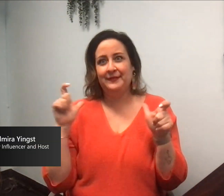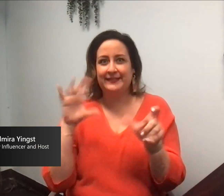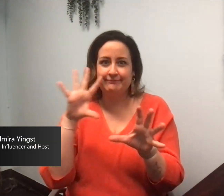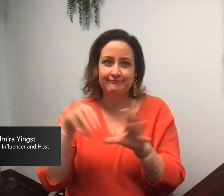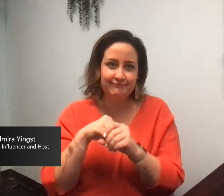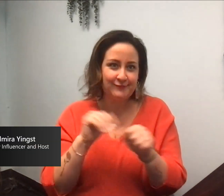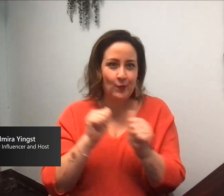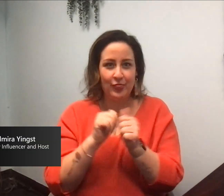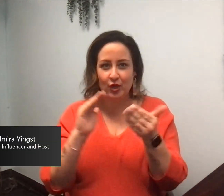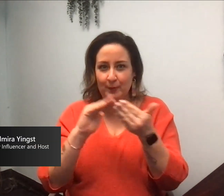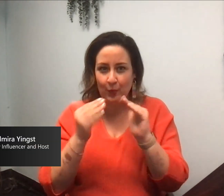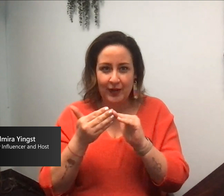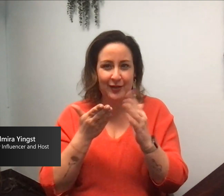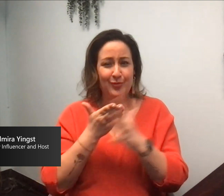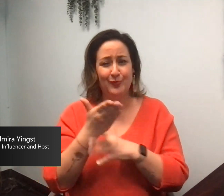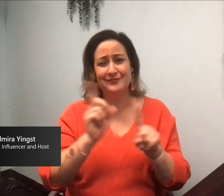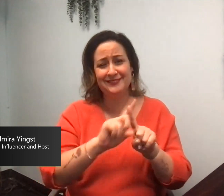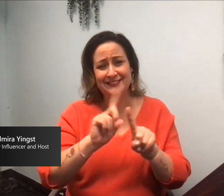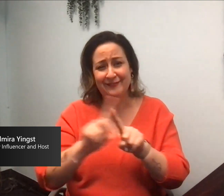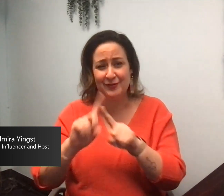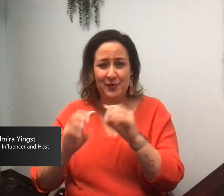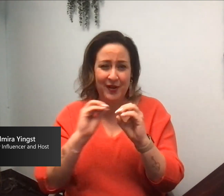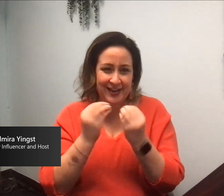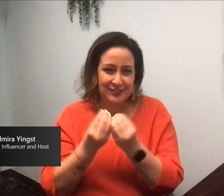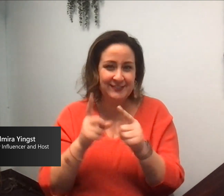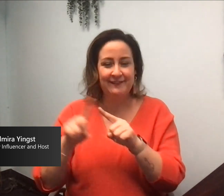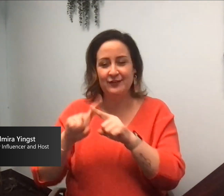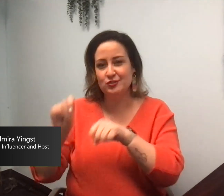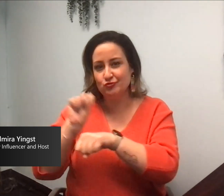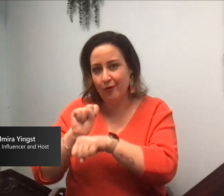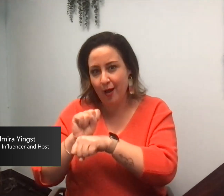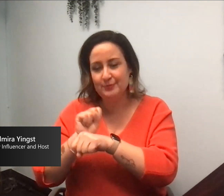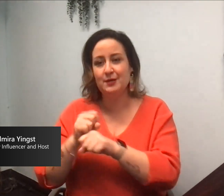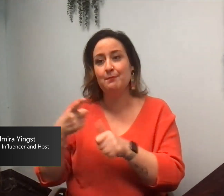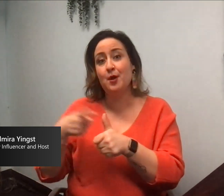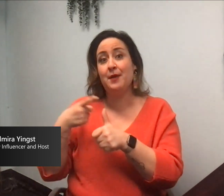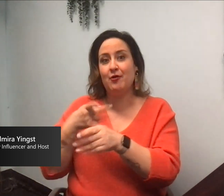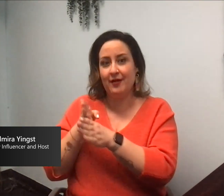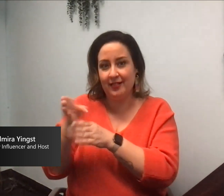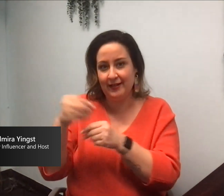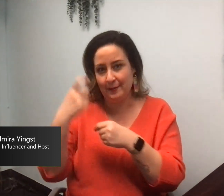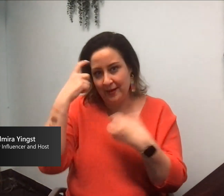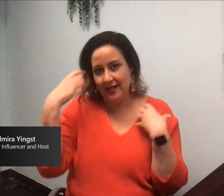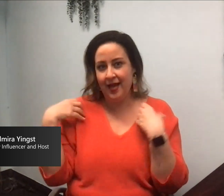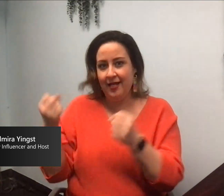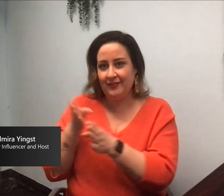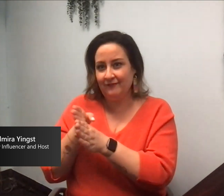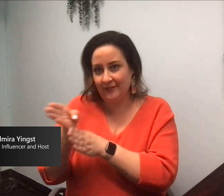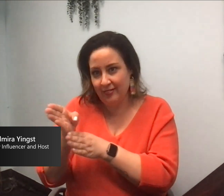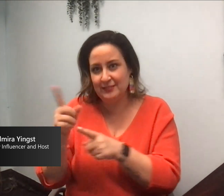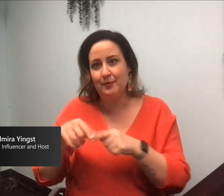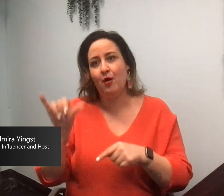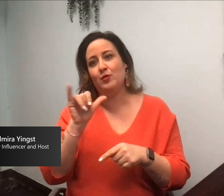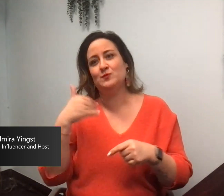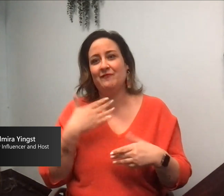very involved with the deaf community in multiple organizations. I wear different hats, primarily in the mental health field,